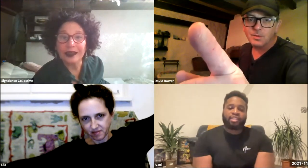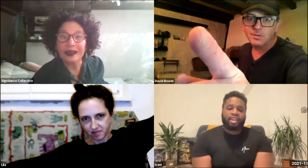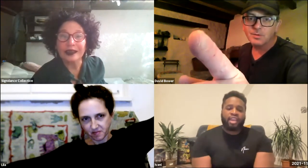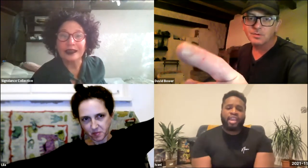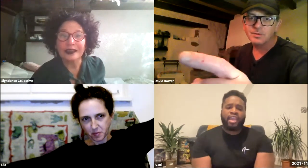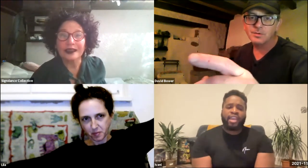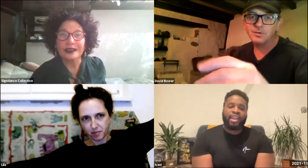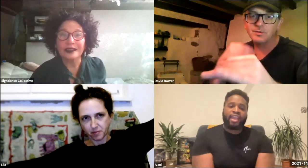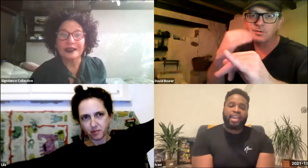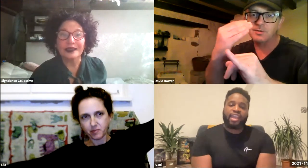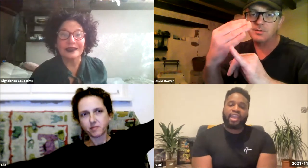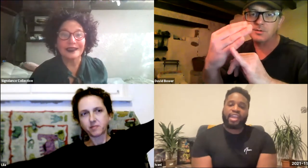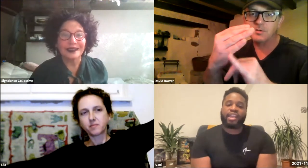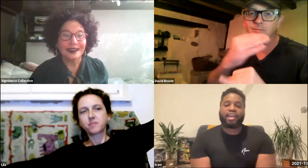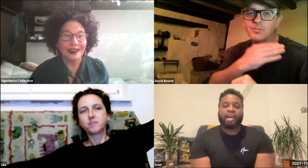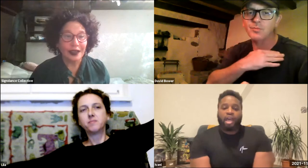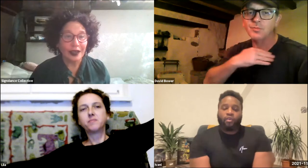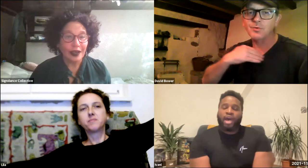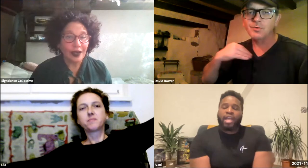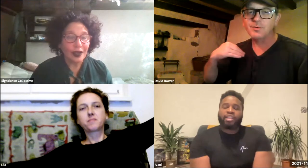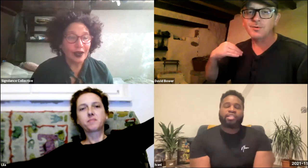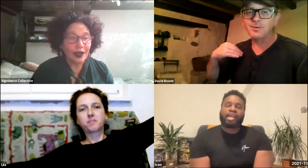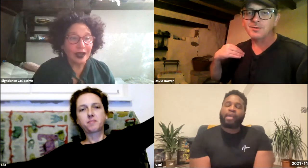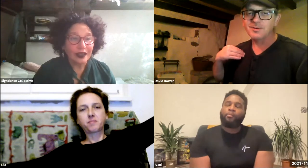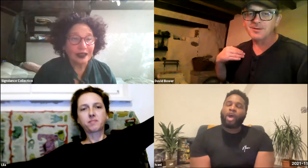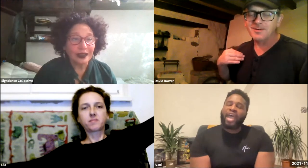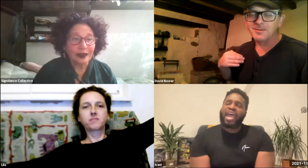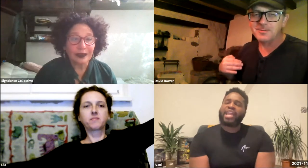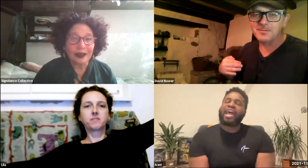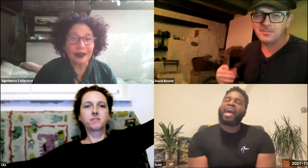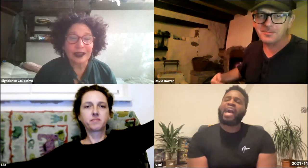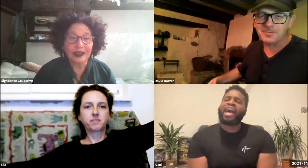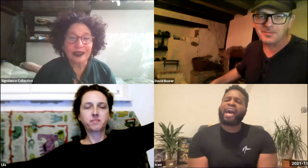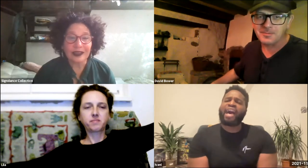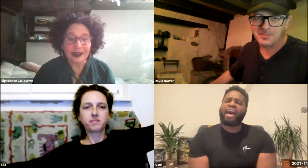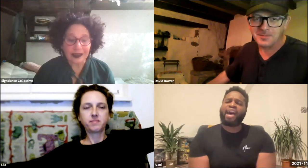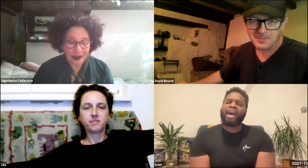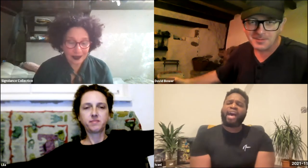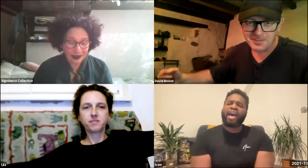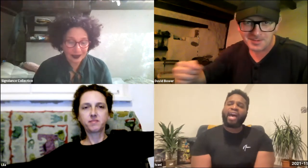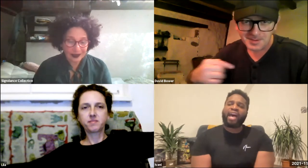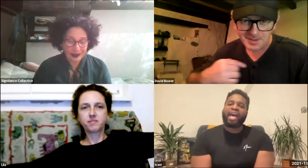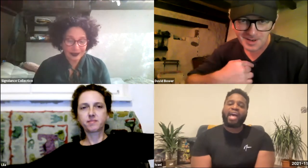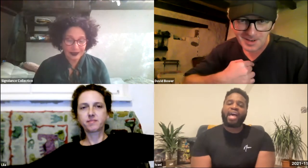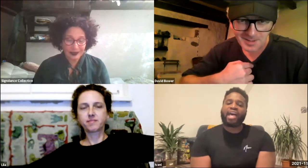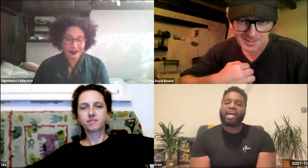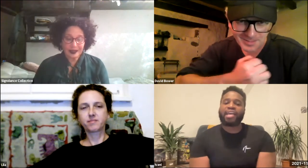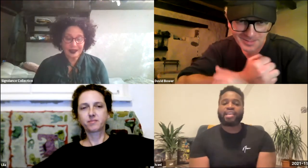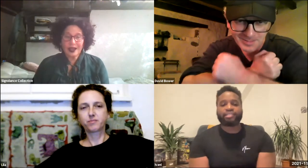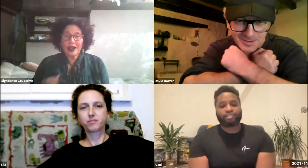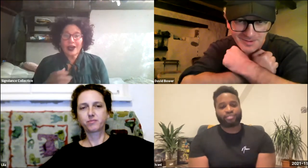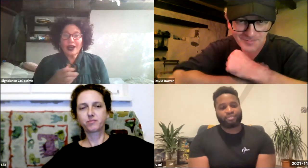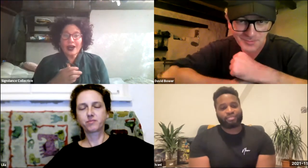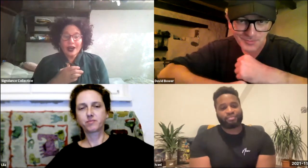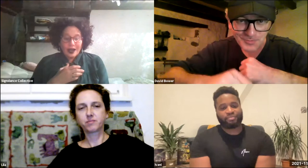and the UK. Both snake and the vulture